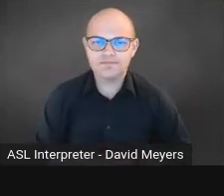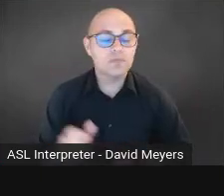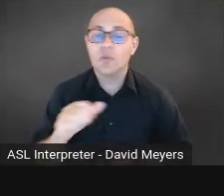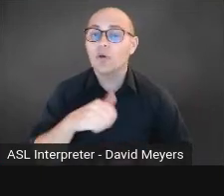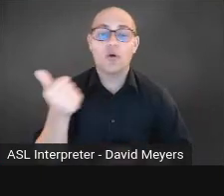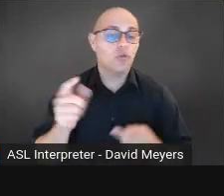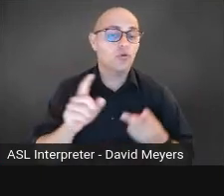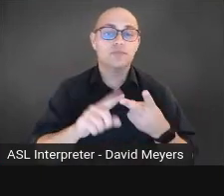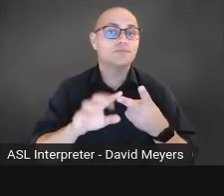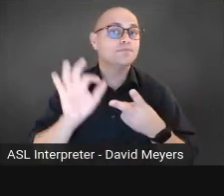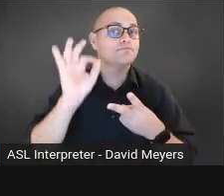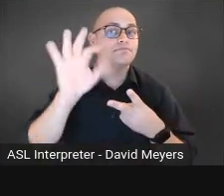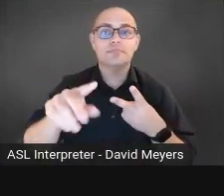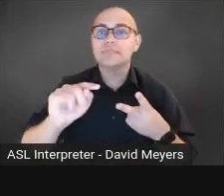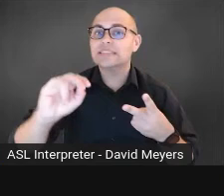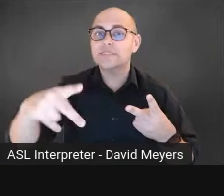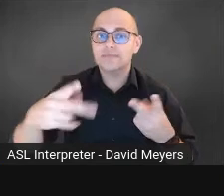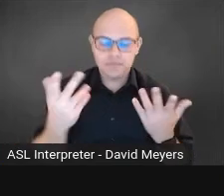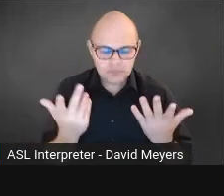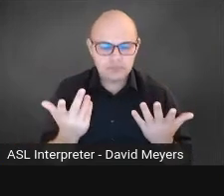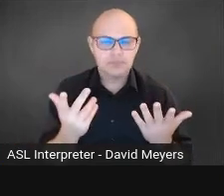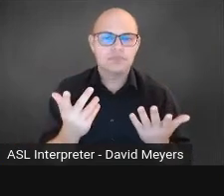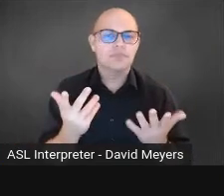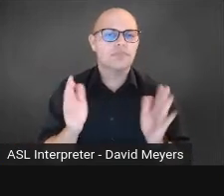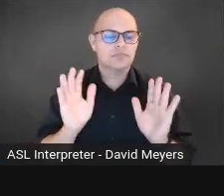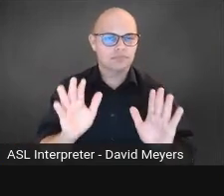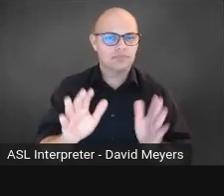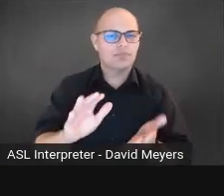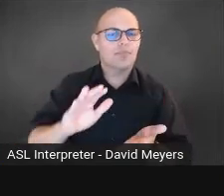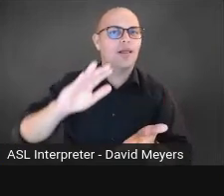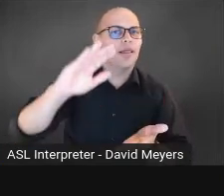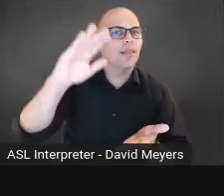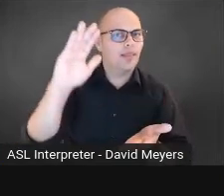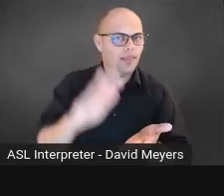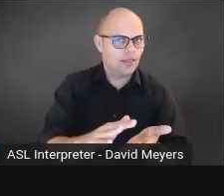Don't try to do too much with any one component.